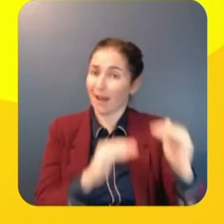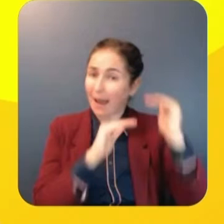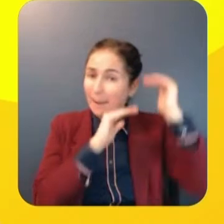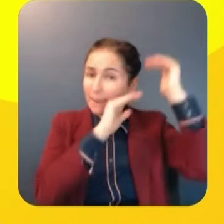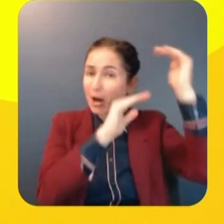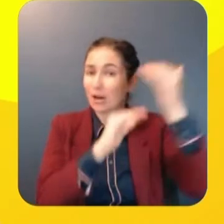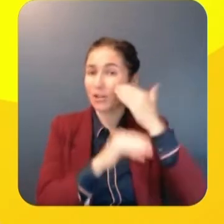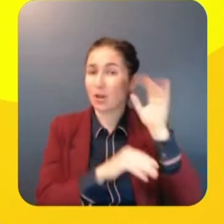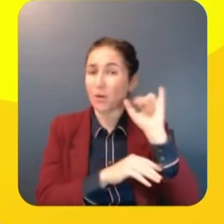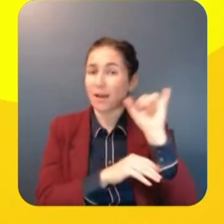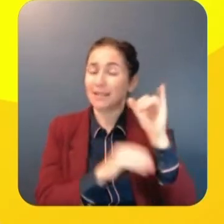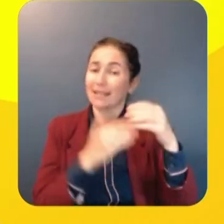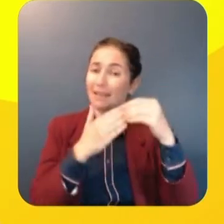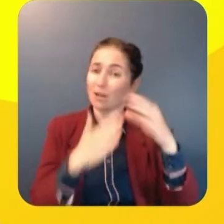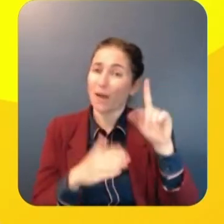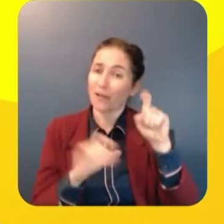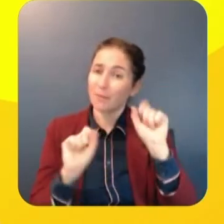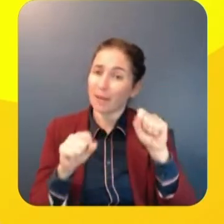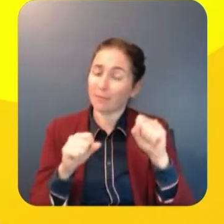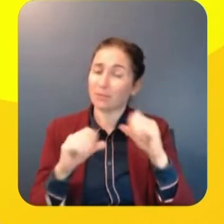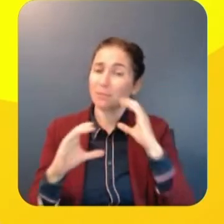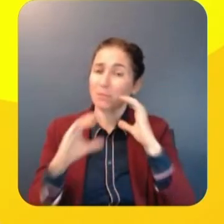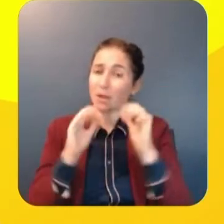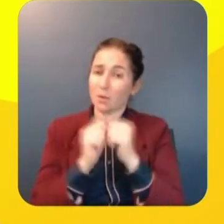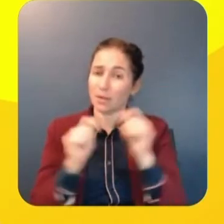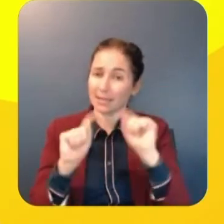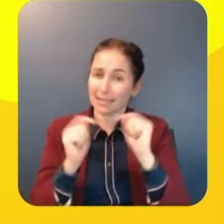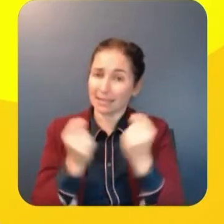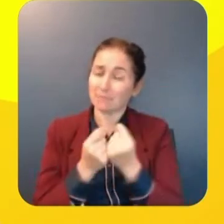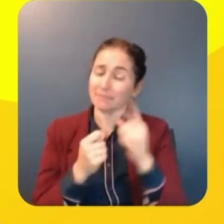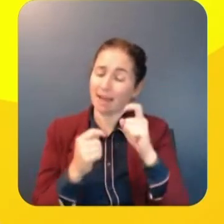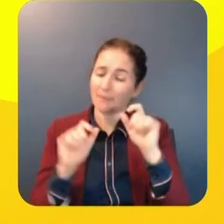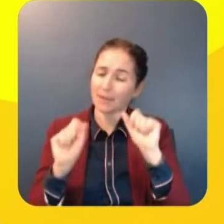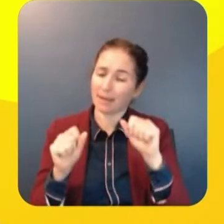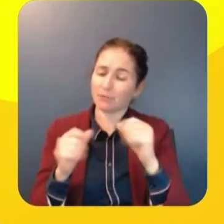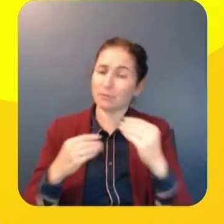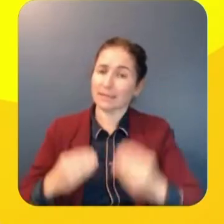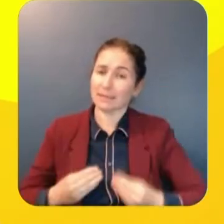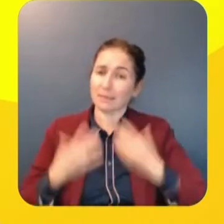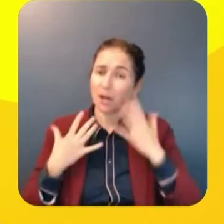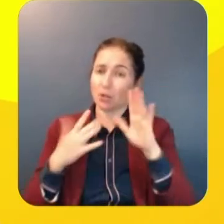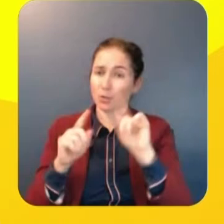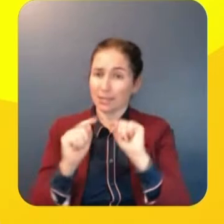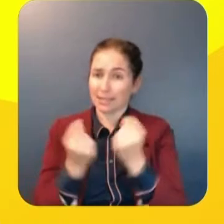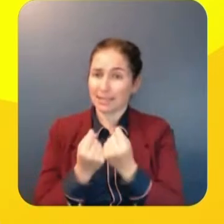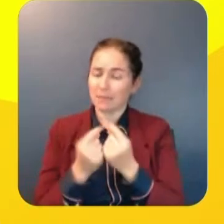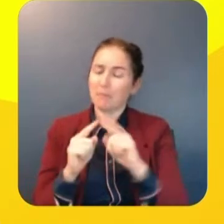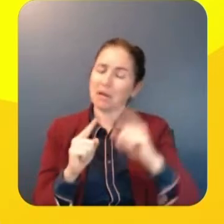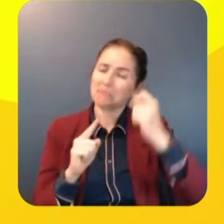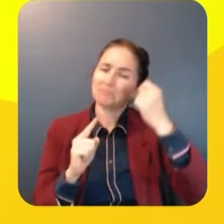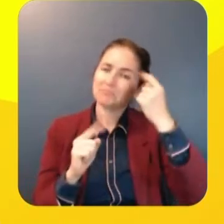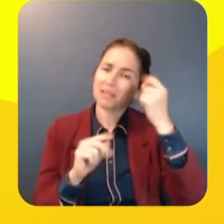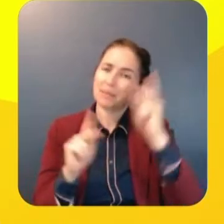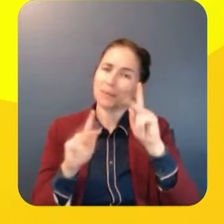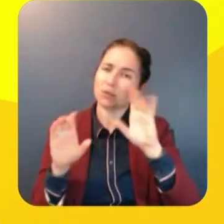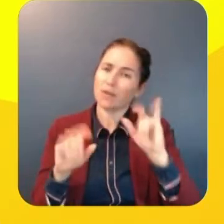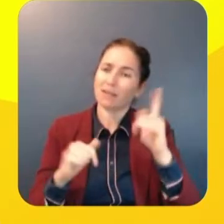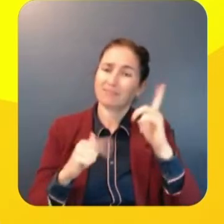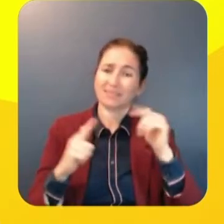do have to be able to communicate with your team. You do have to be able to inspire your team. But we acknowledge that people do that in all sorts of different ways.